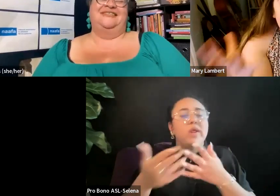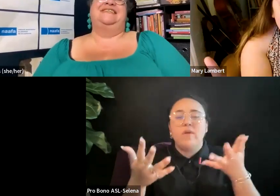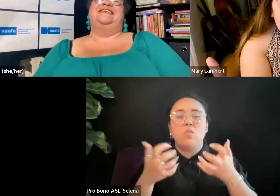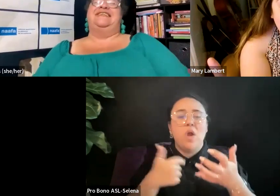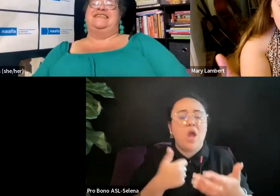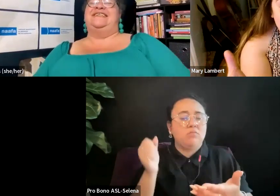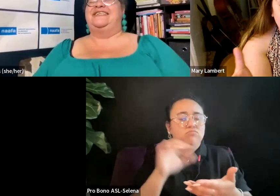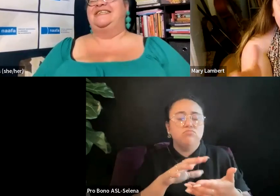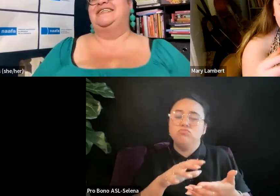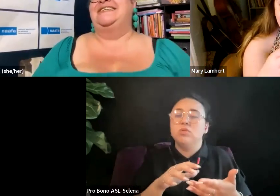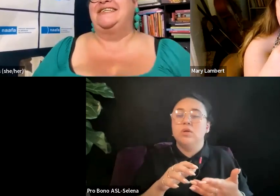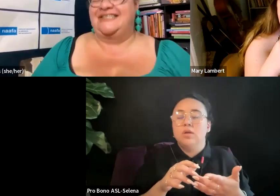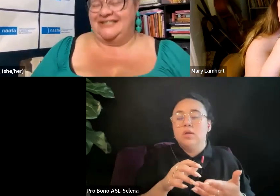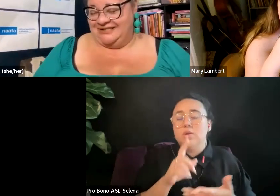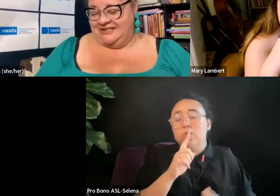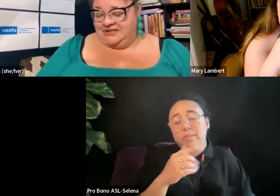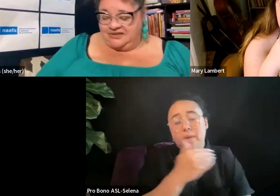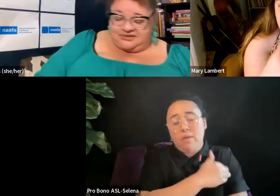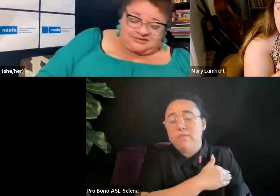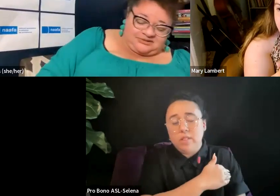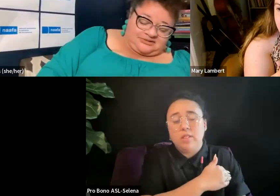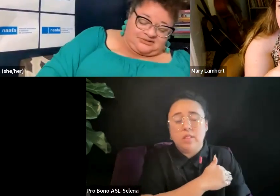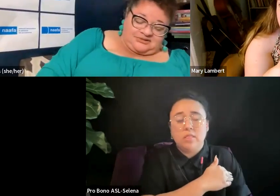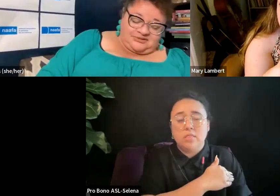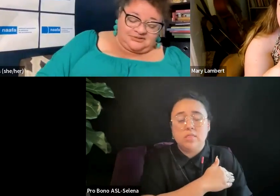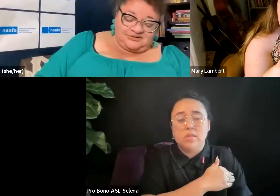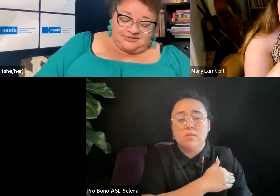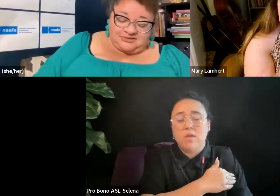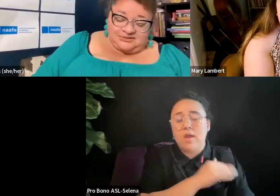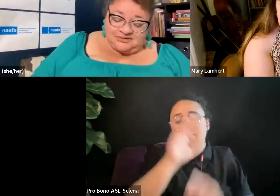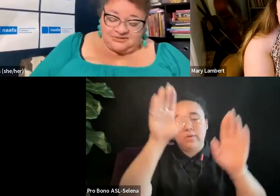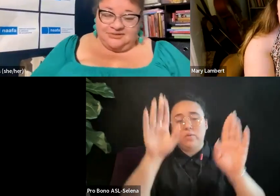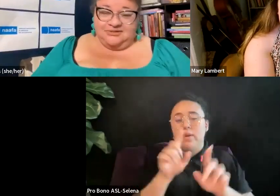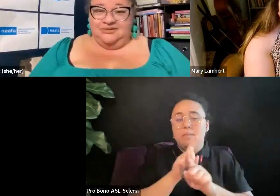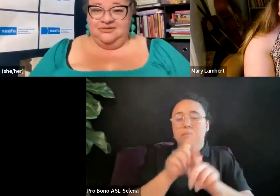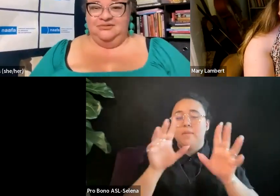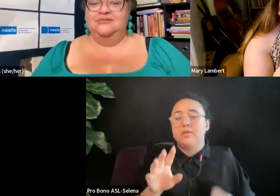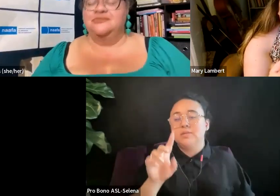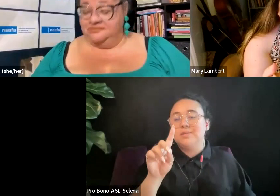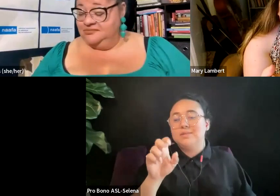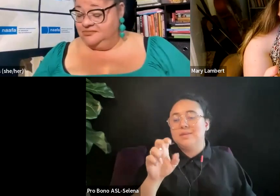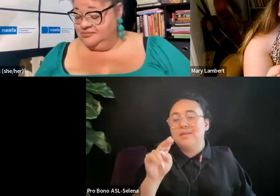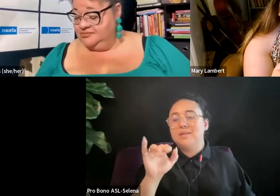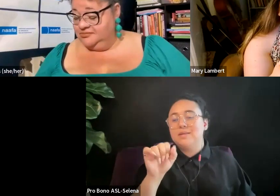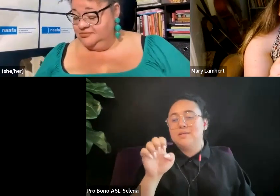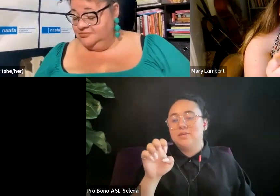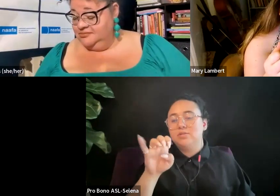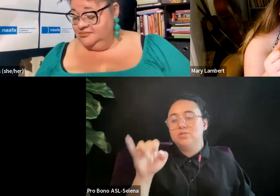It was really powerful. And I had some great mentors. Denise Jolley was in Seattle at the time,